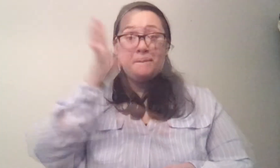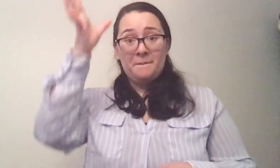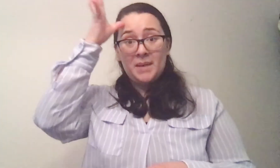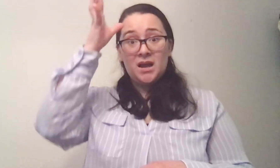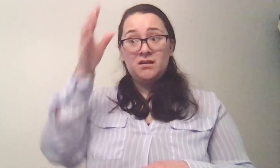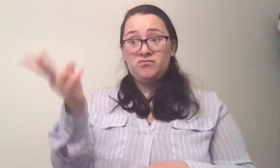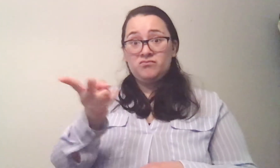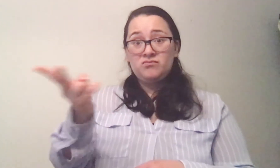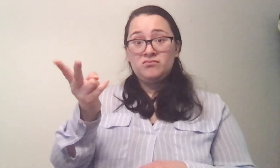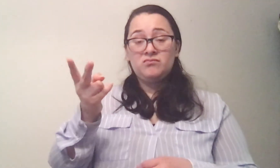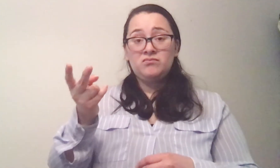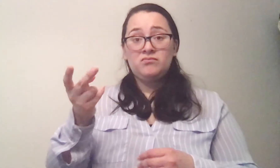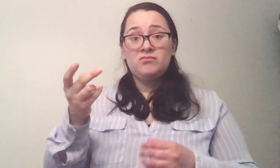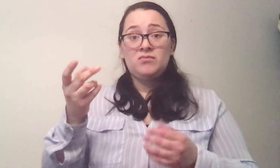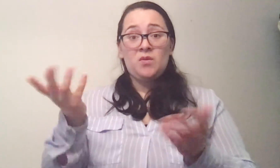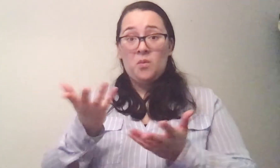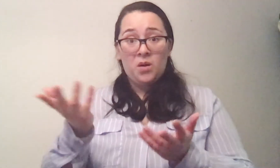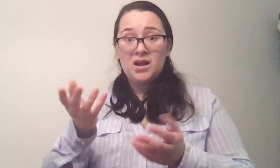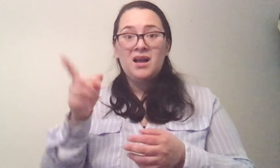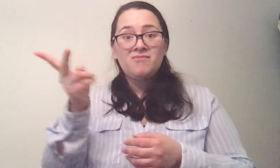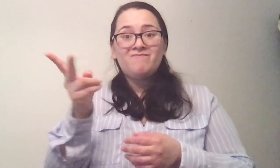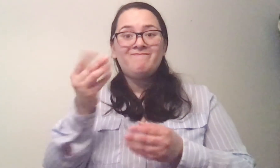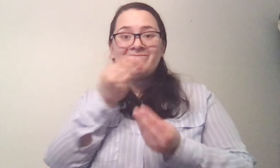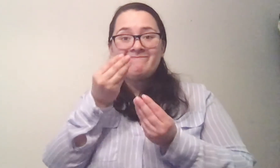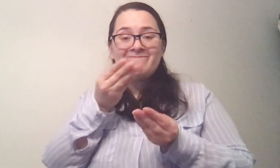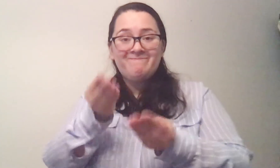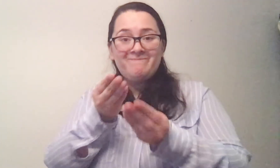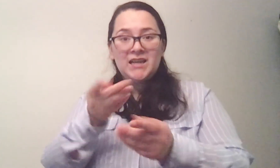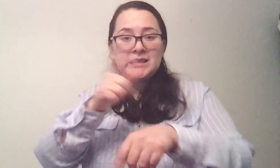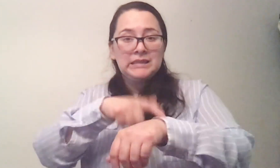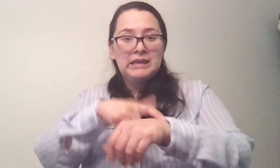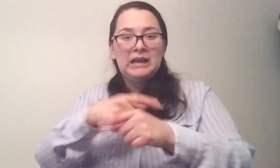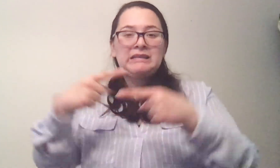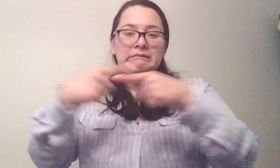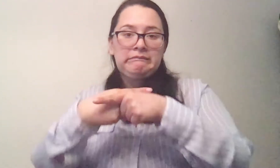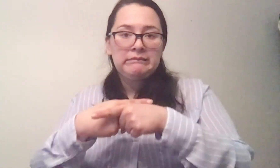Parents feeding time can get complicated.